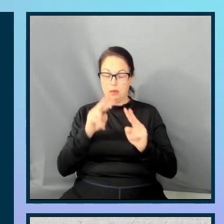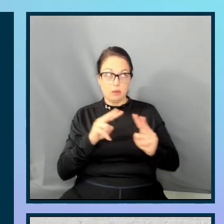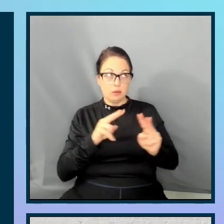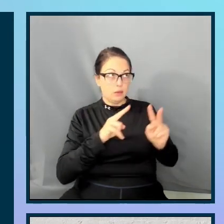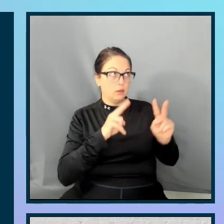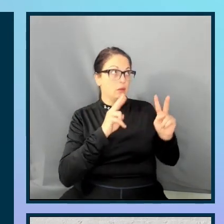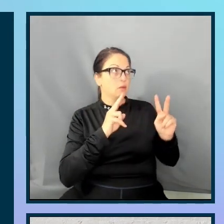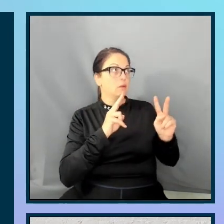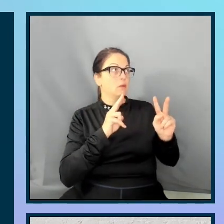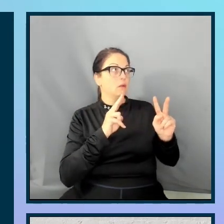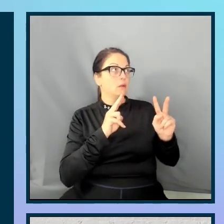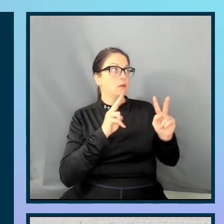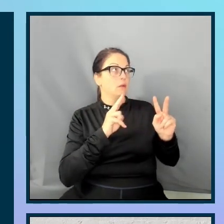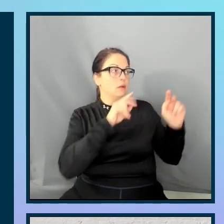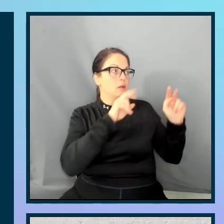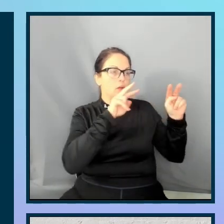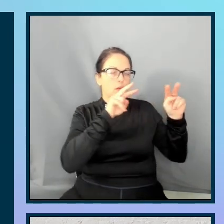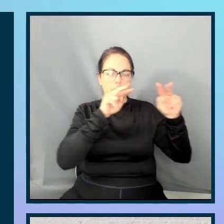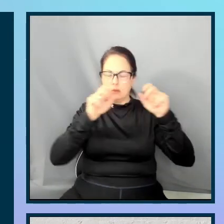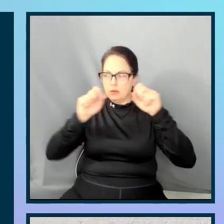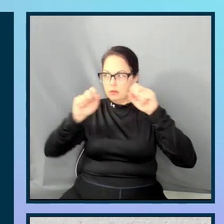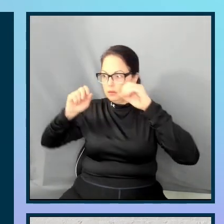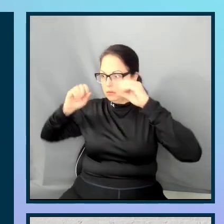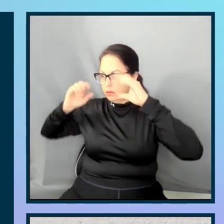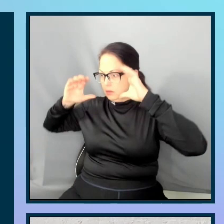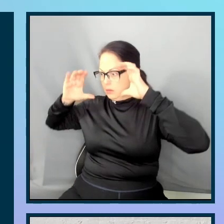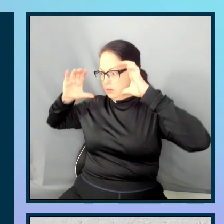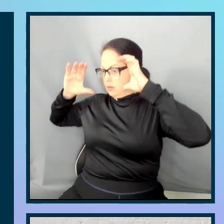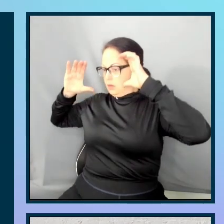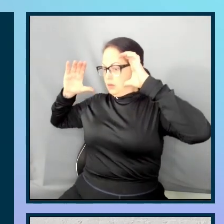And when I saw his eyes get big, I knew I had messed up.